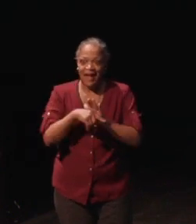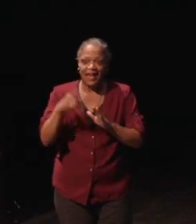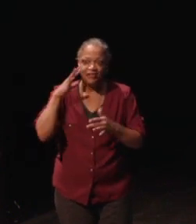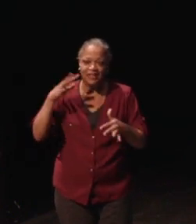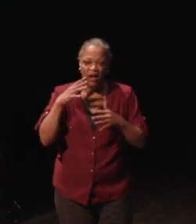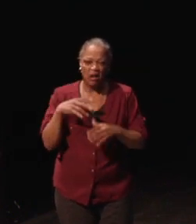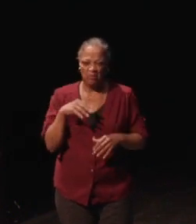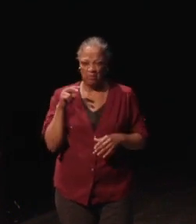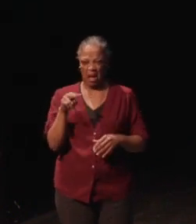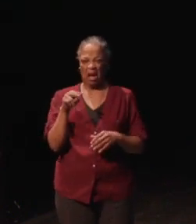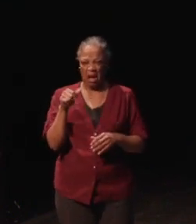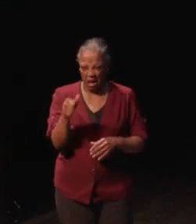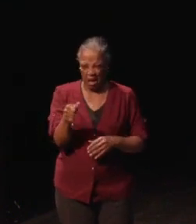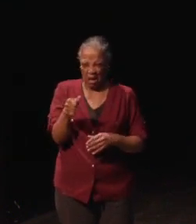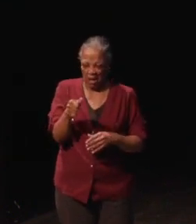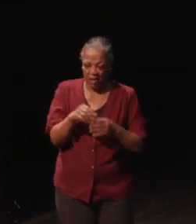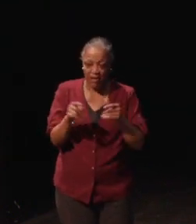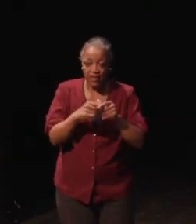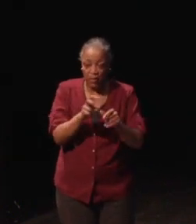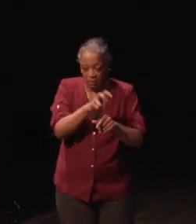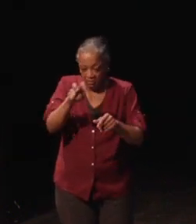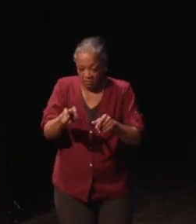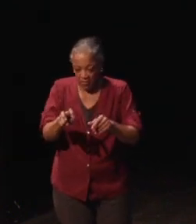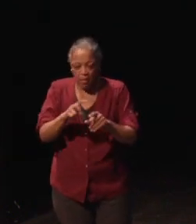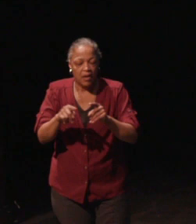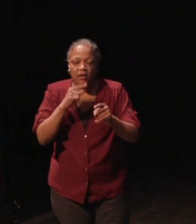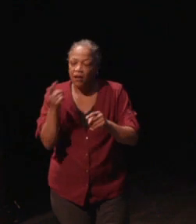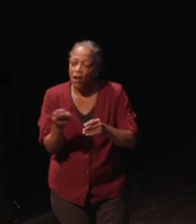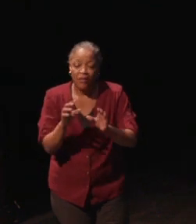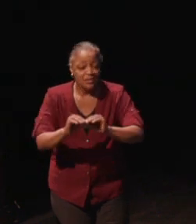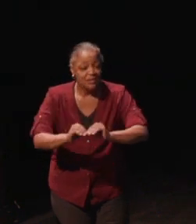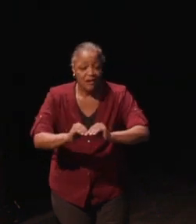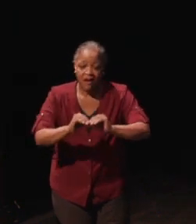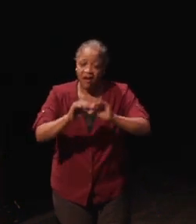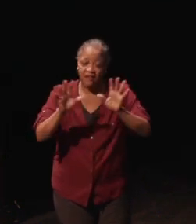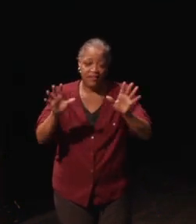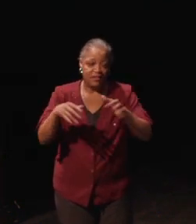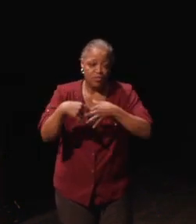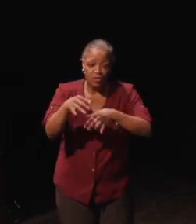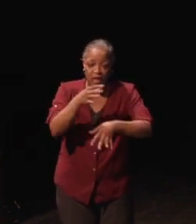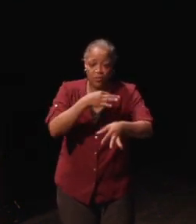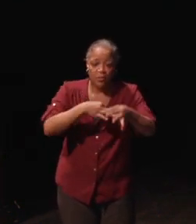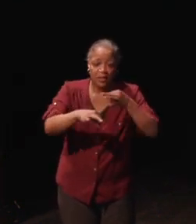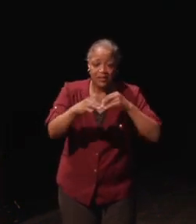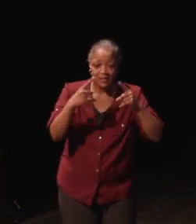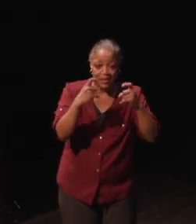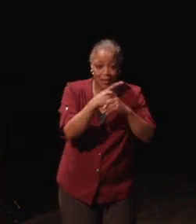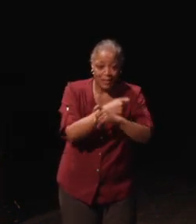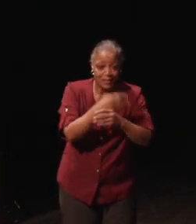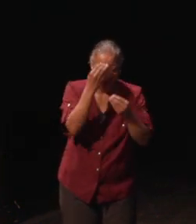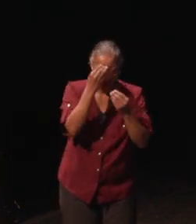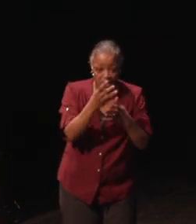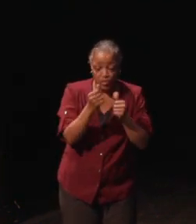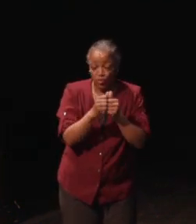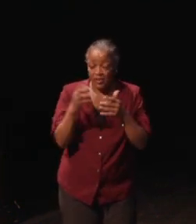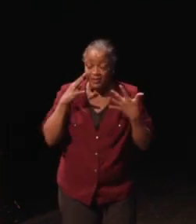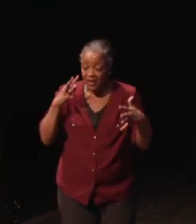and it would move on, but it's not always that obvious that you can replace even more complex information with the sound.